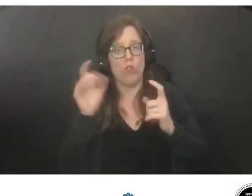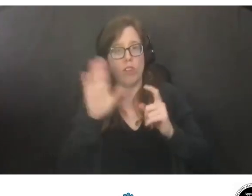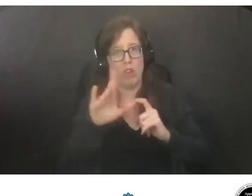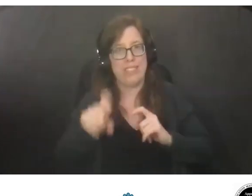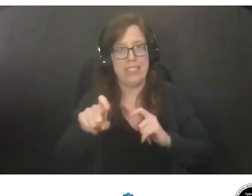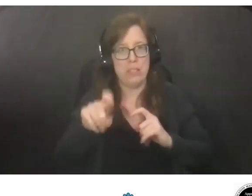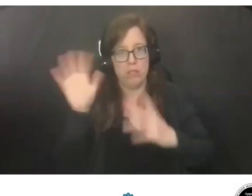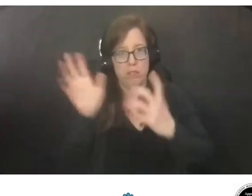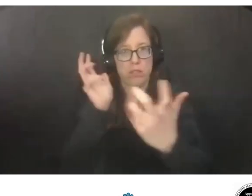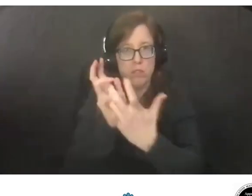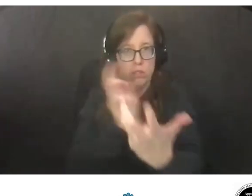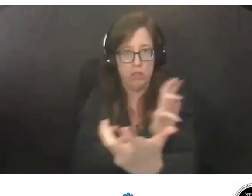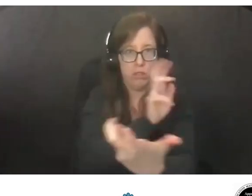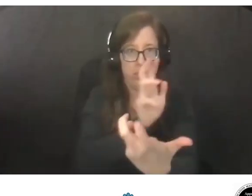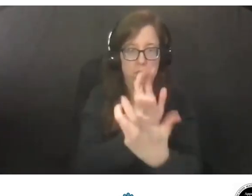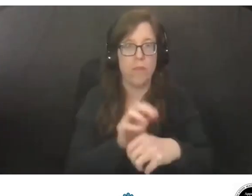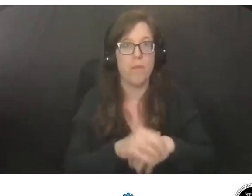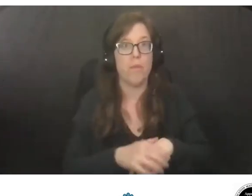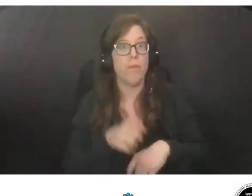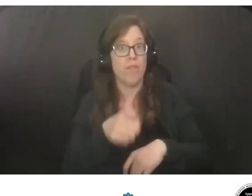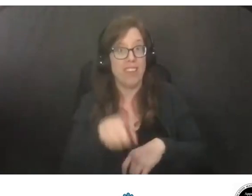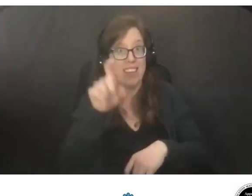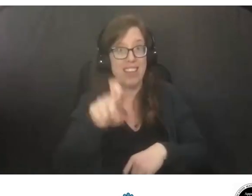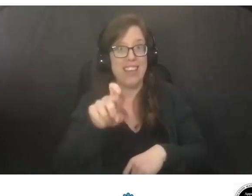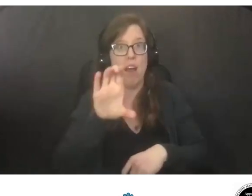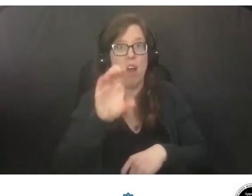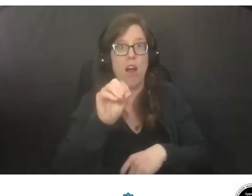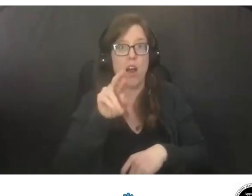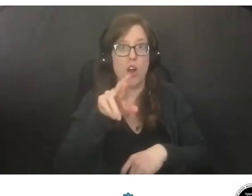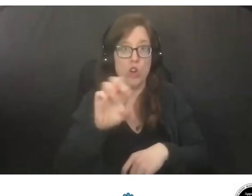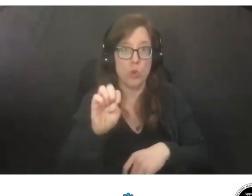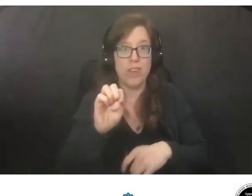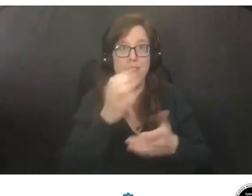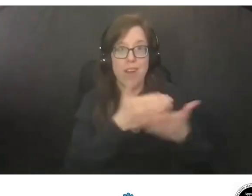Does the student require the use of concrete objects and/or full-scale